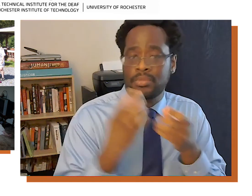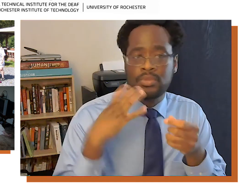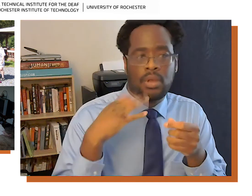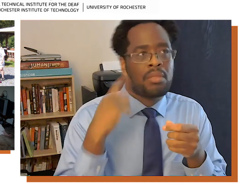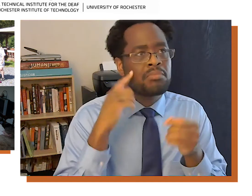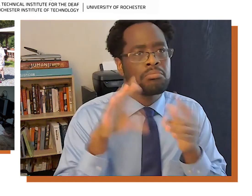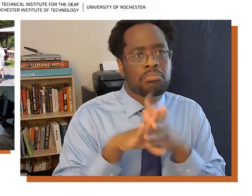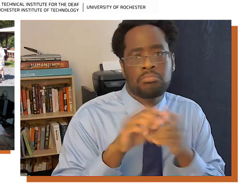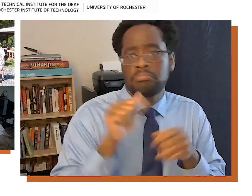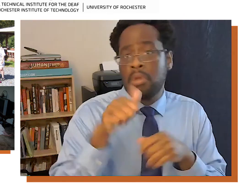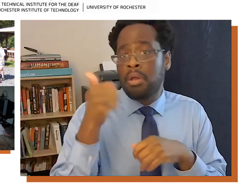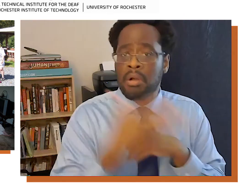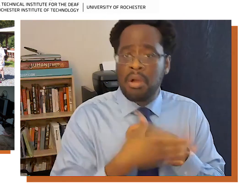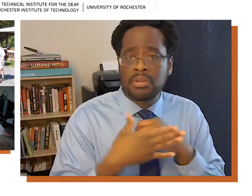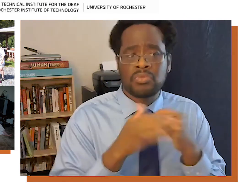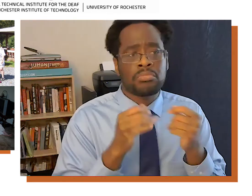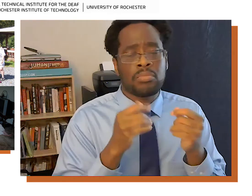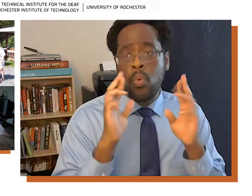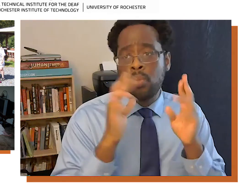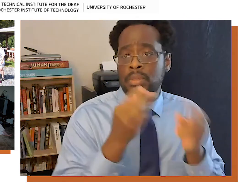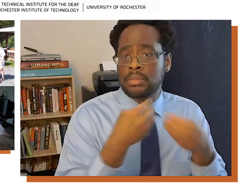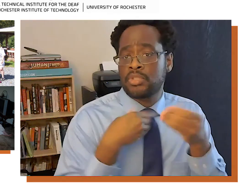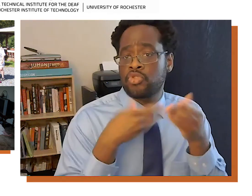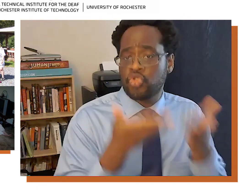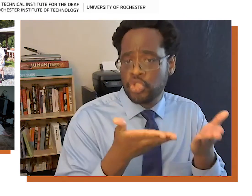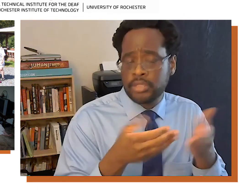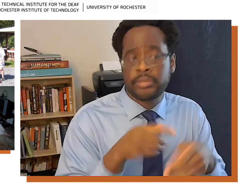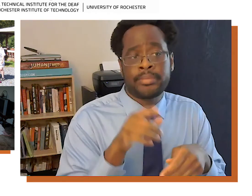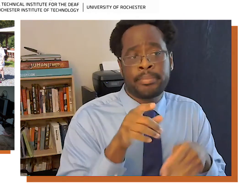so I met with the department chair. I thought that I wanted to go to a different country,